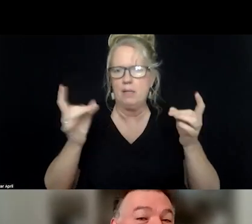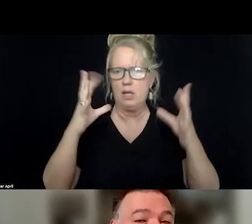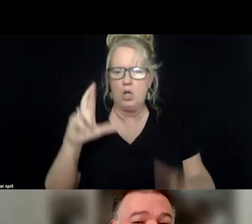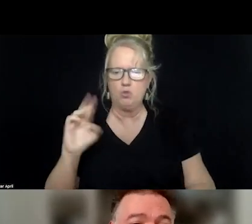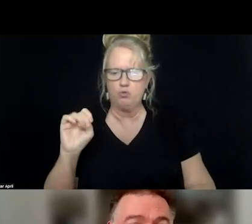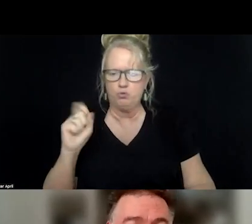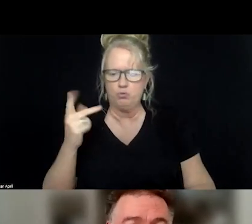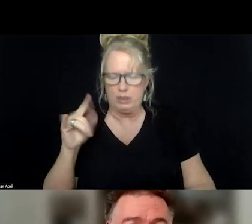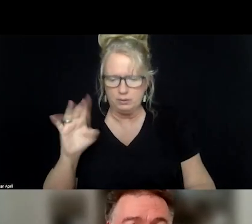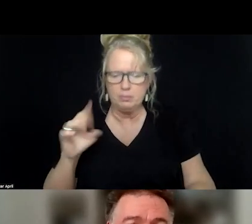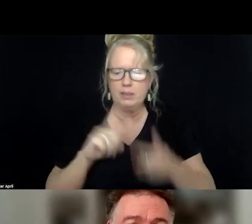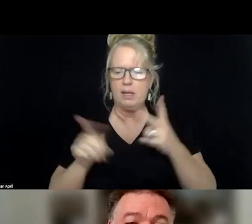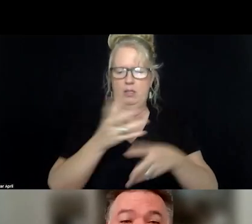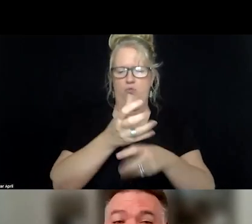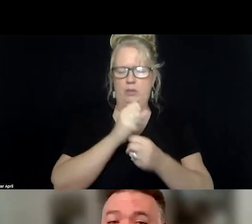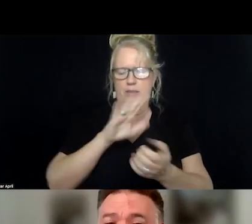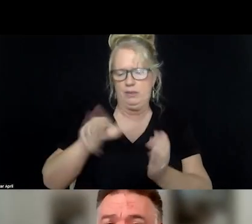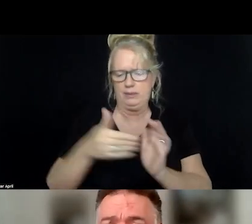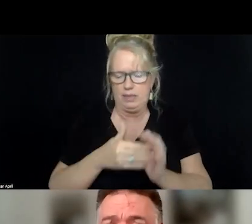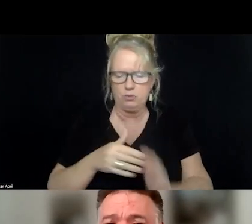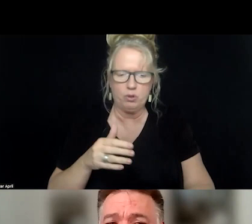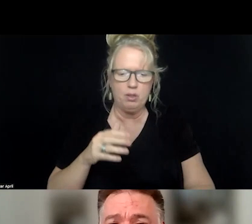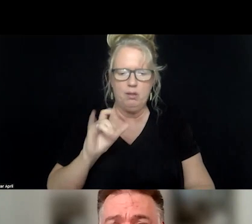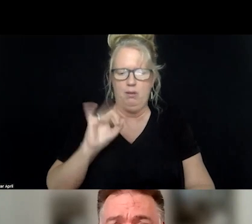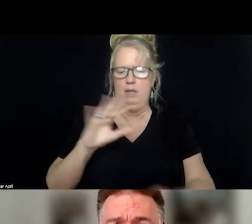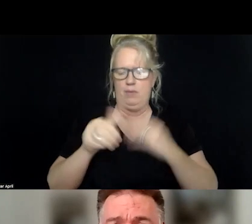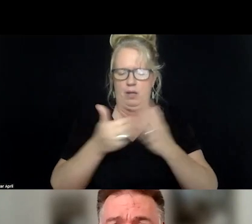HAVE RESPIT OR RECEIVING CENTER AND IF THEY ARE TIED TO THE SAME